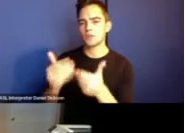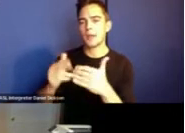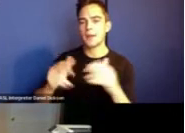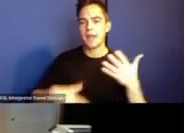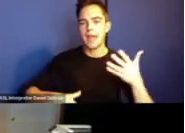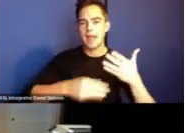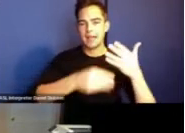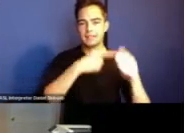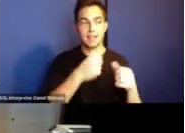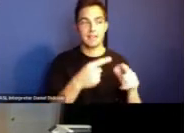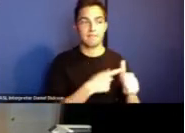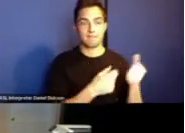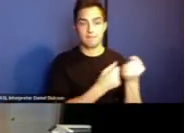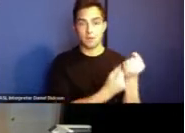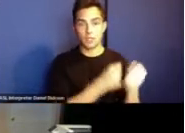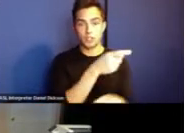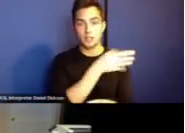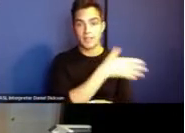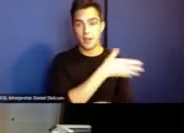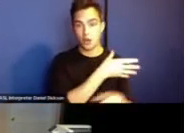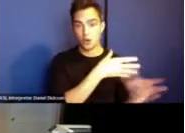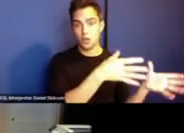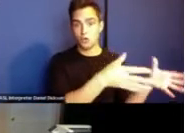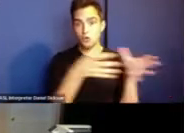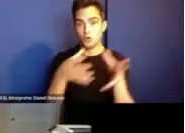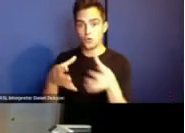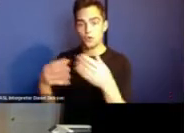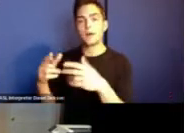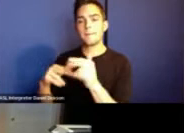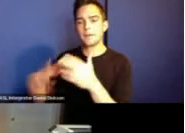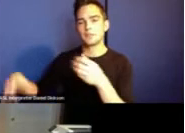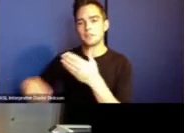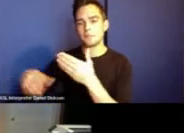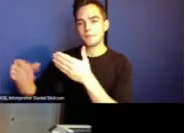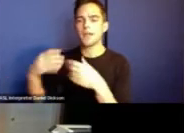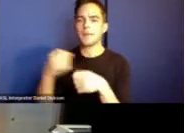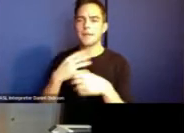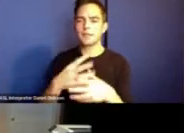foundation. In essence, we spent considerable time and efforts conducting gap analysis back in